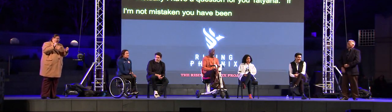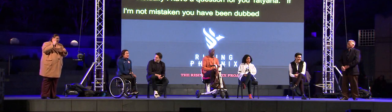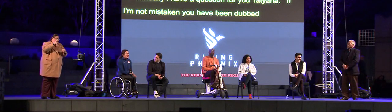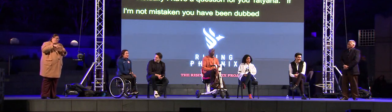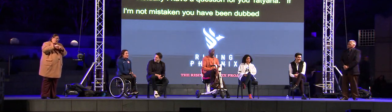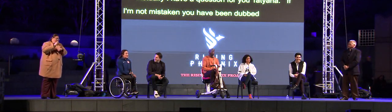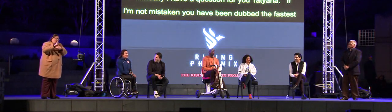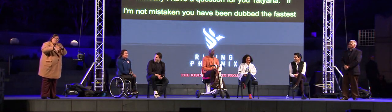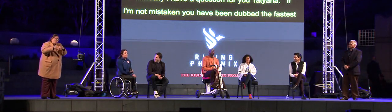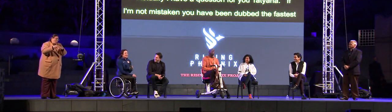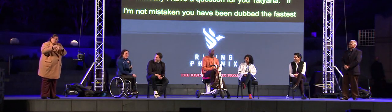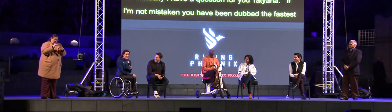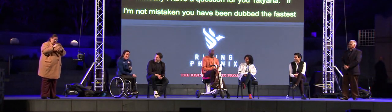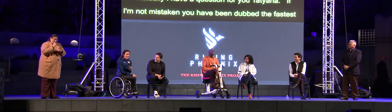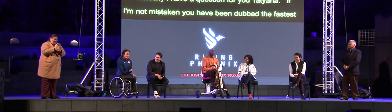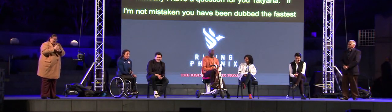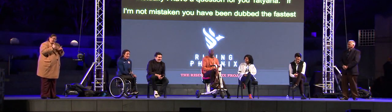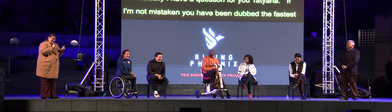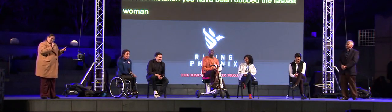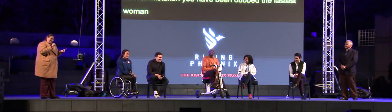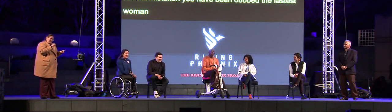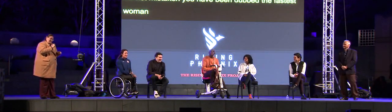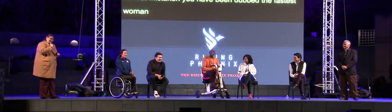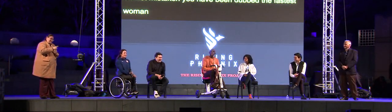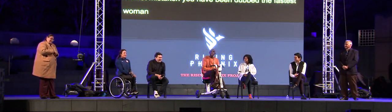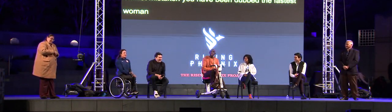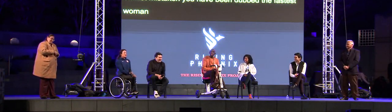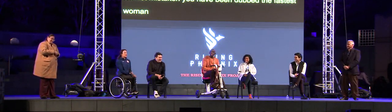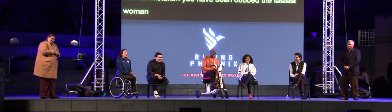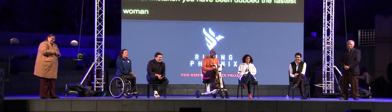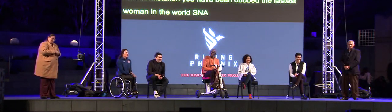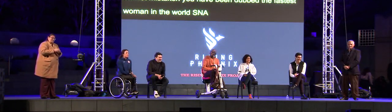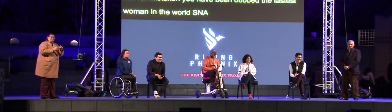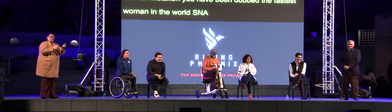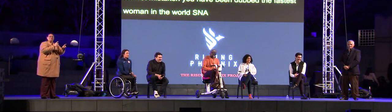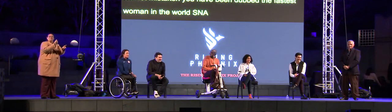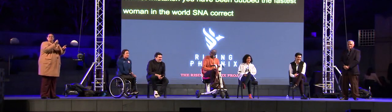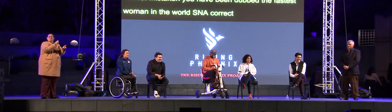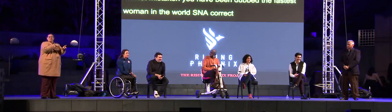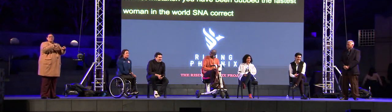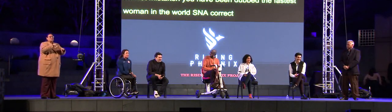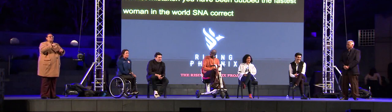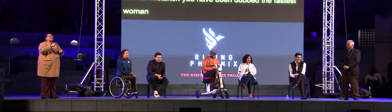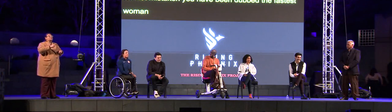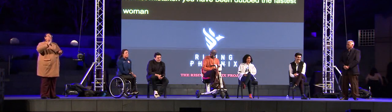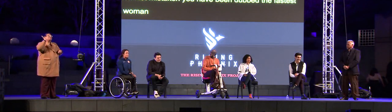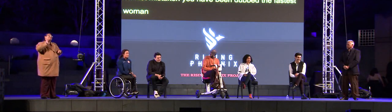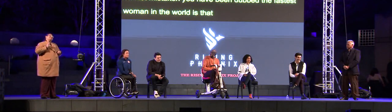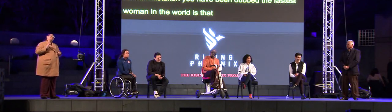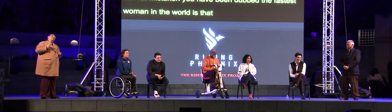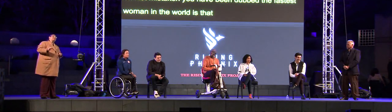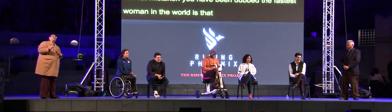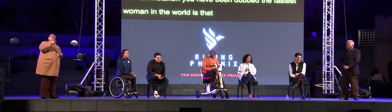Is that correct? That's correct. When you were a small kid, even before you started